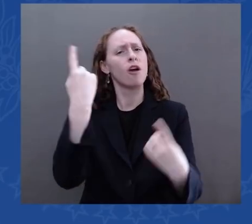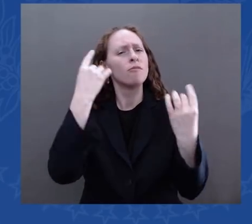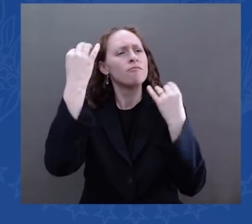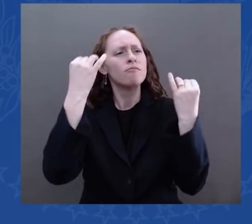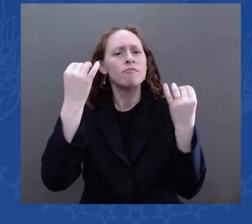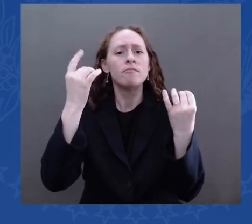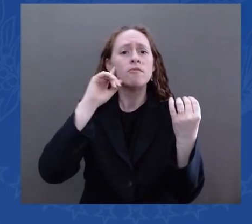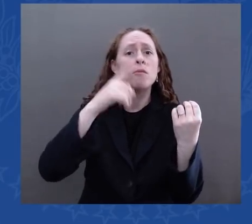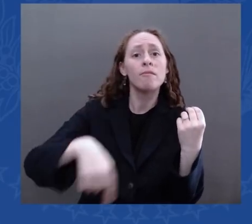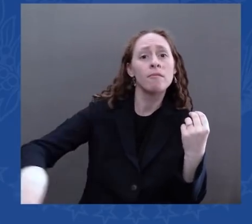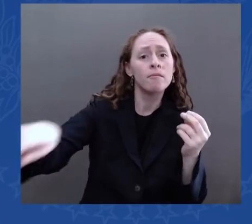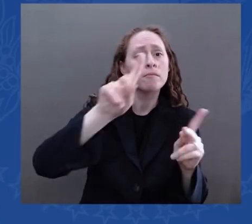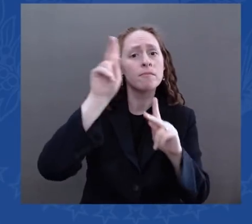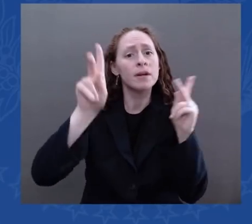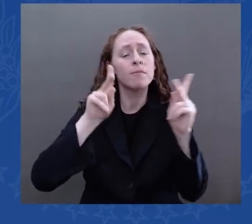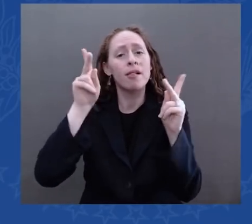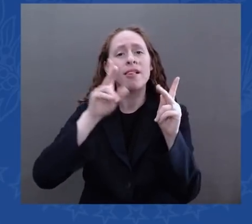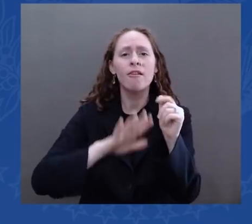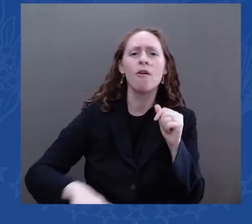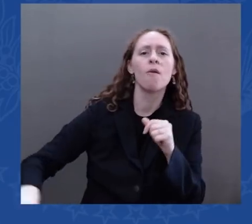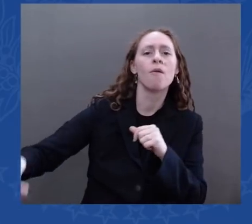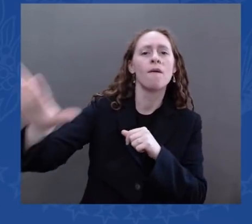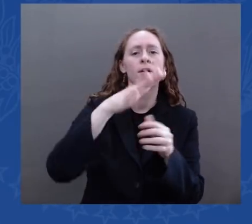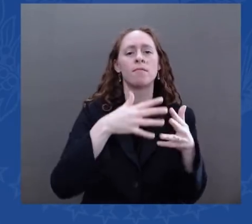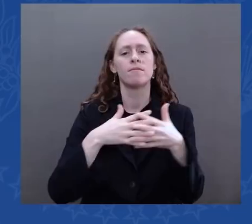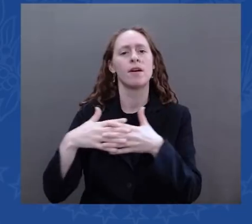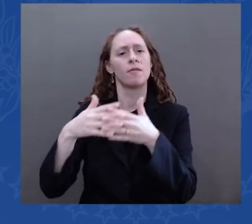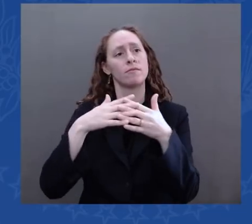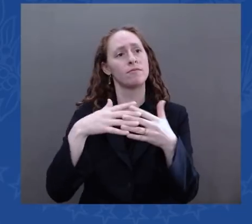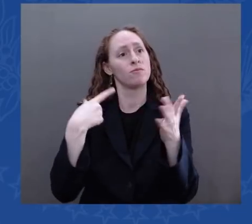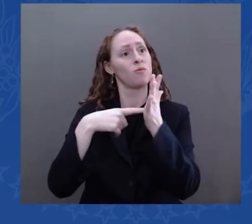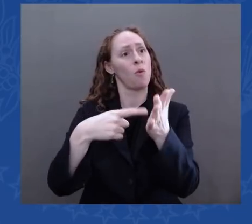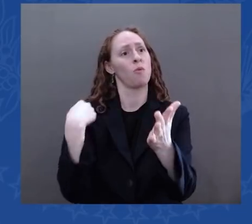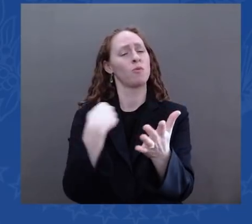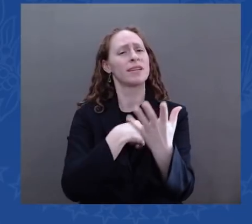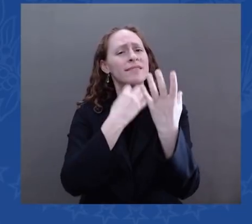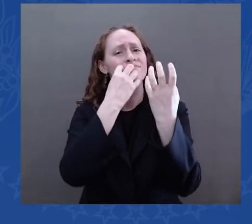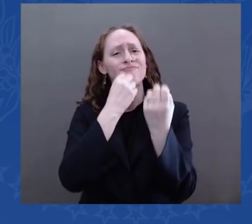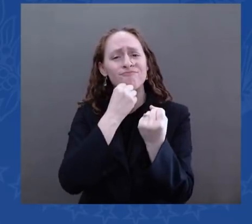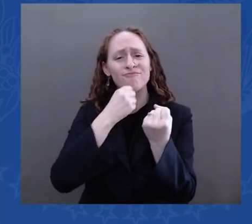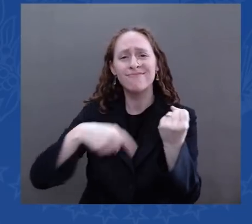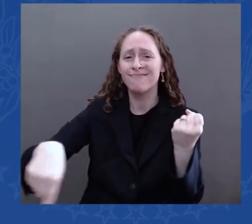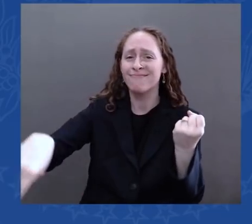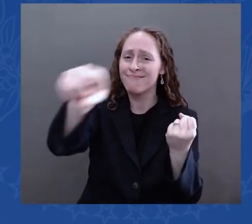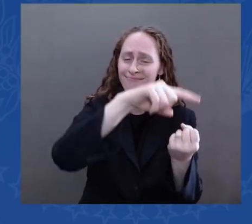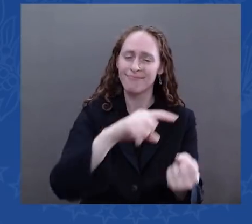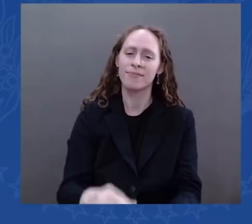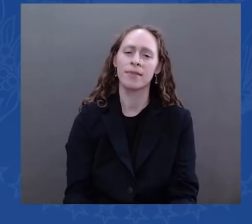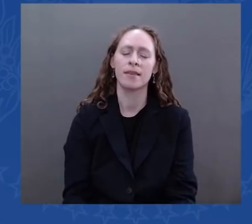I'm proud to say that's exactly what this budget does, invests in the American people in a fiscally responsible way.